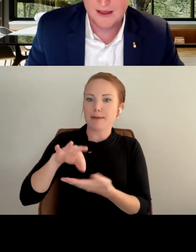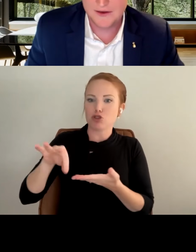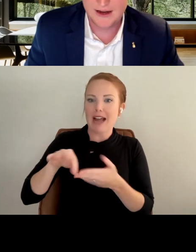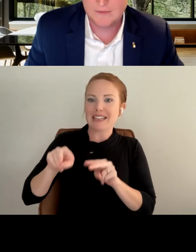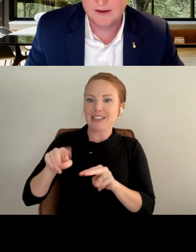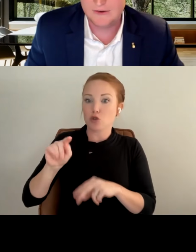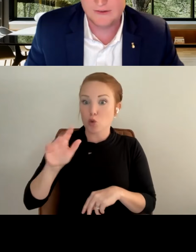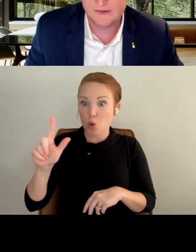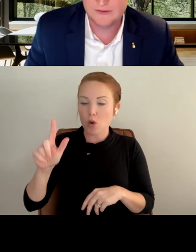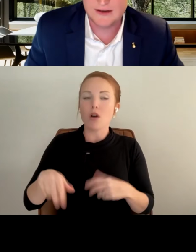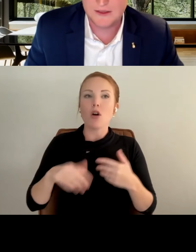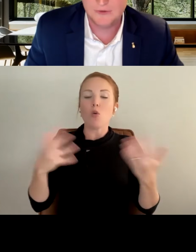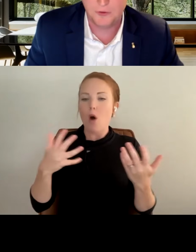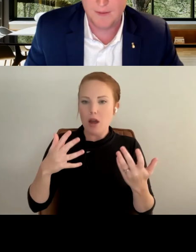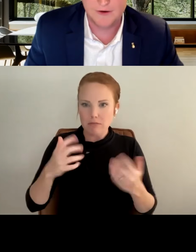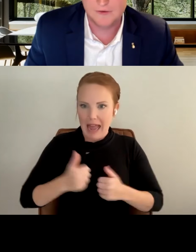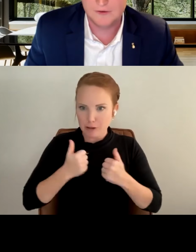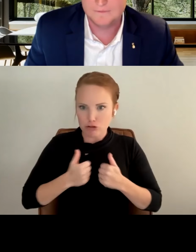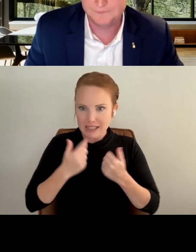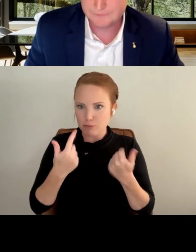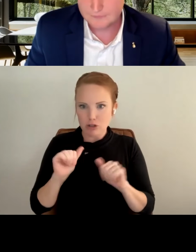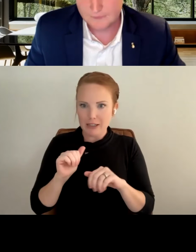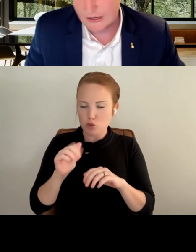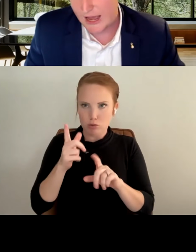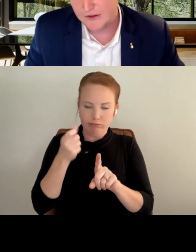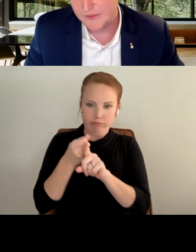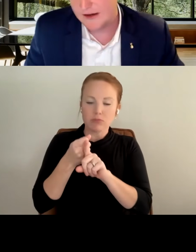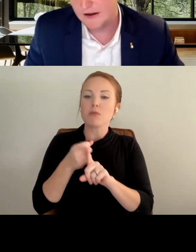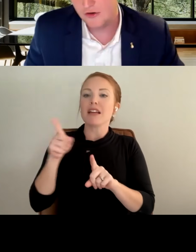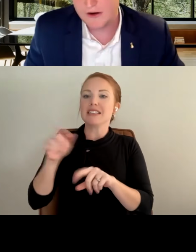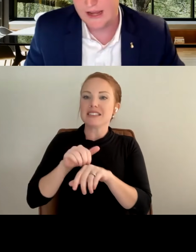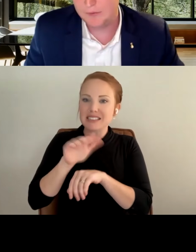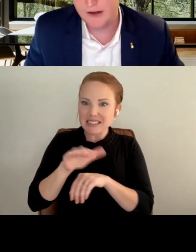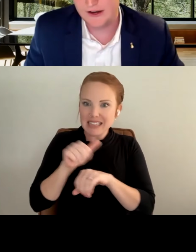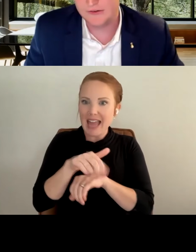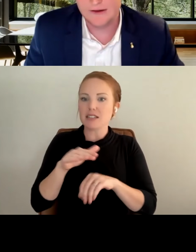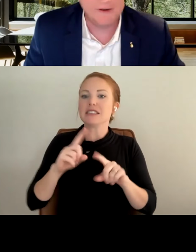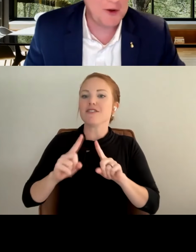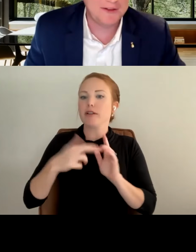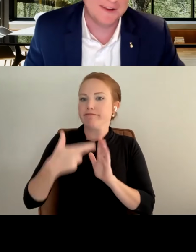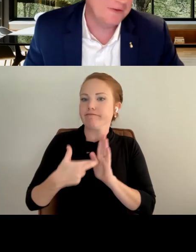the documentation, says send it these parameters. I could then create projects very quickly,